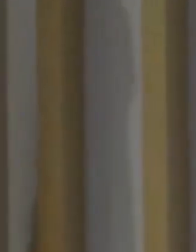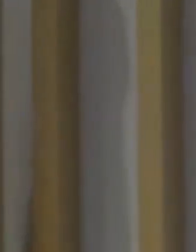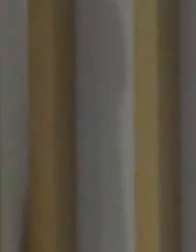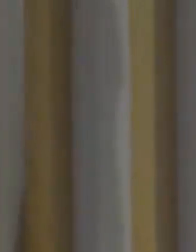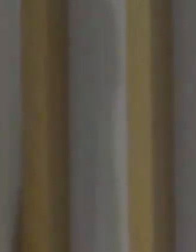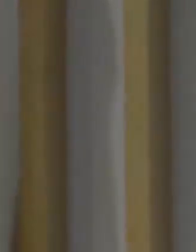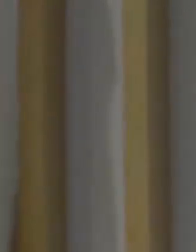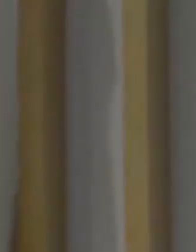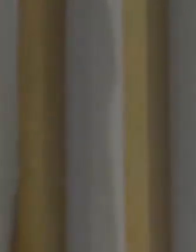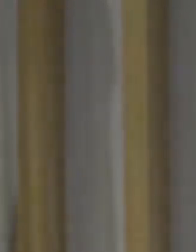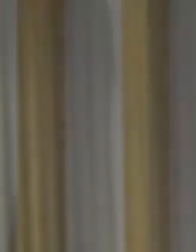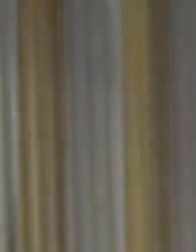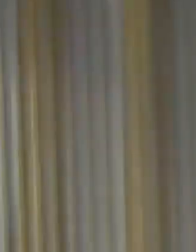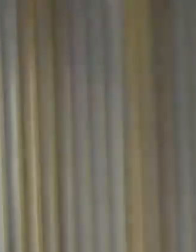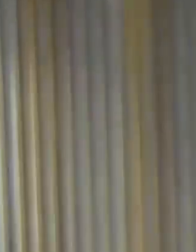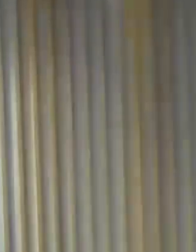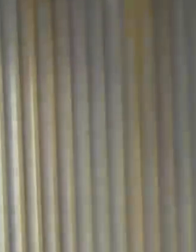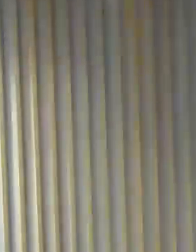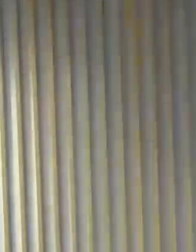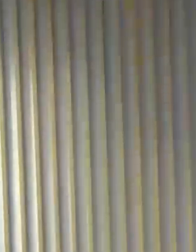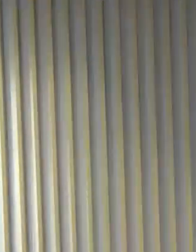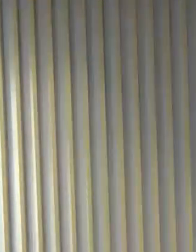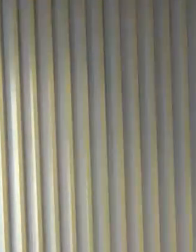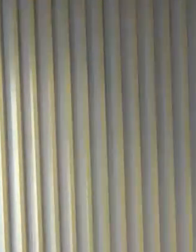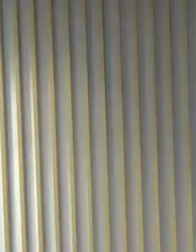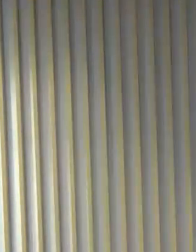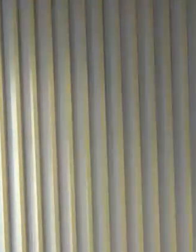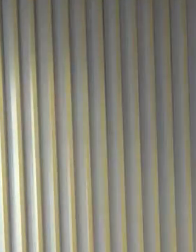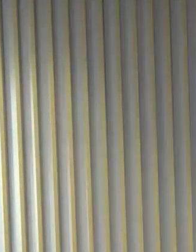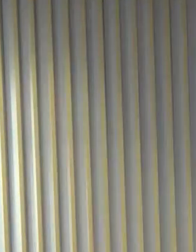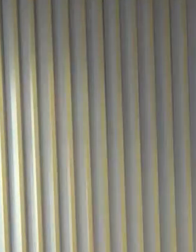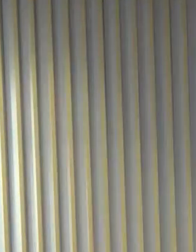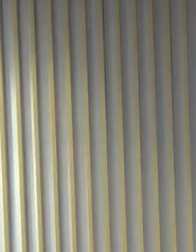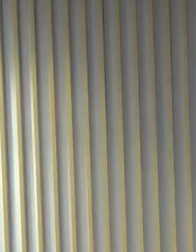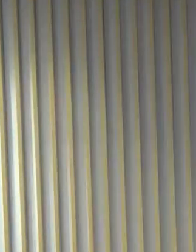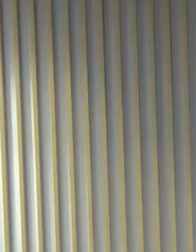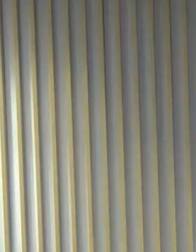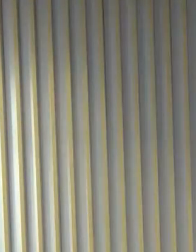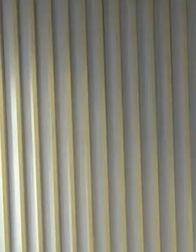IN THE THIRD AREA, WE ADDED LANGUAGE TO CLARIFY WHEN LICENSES WOULD NEED MODIFICATION IN ORDER TO COMPLY